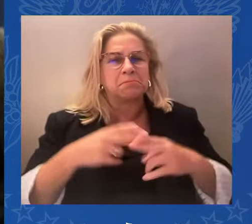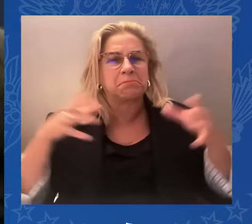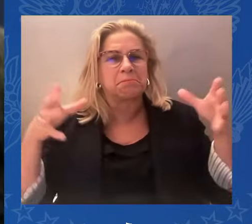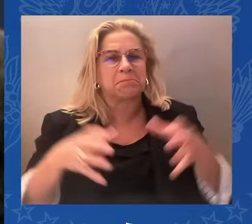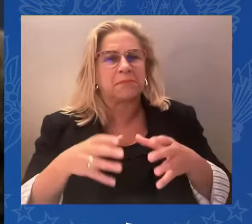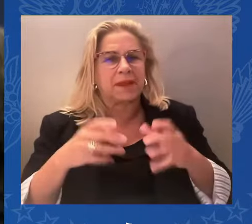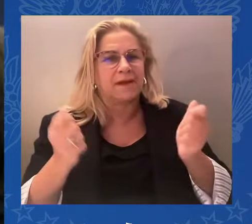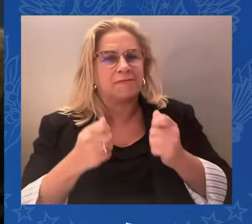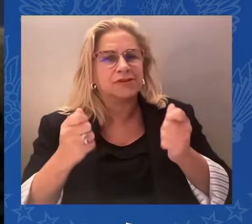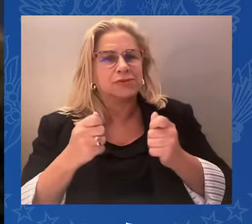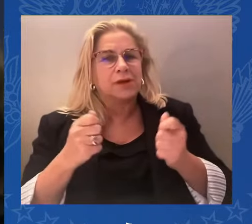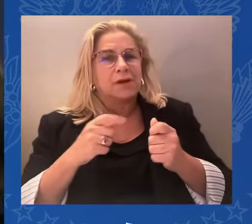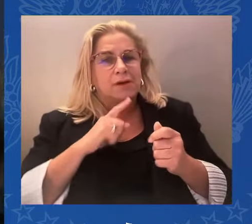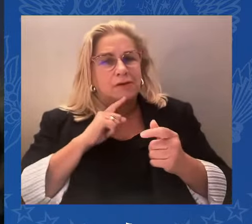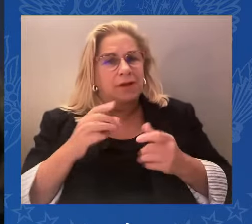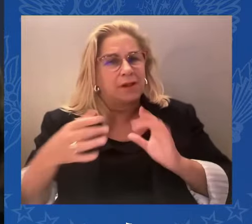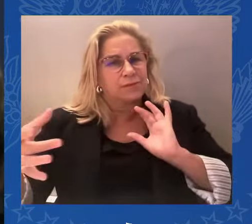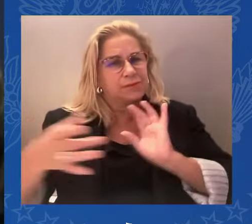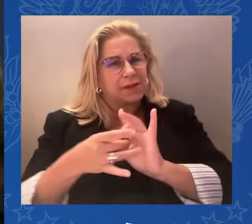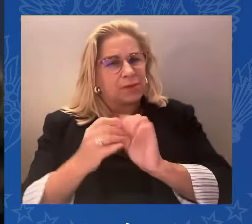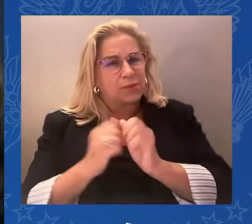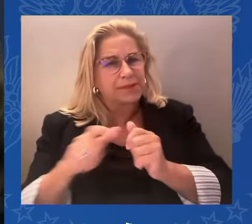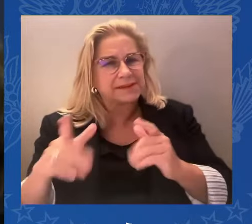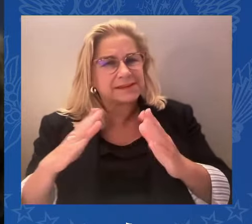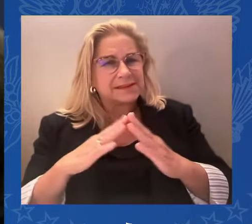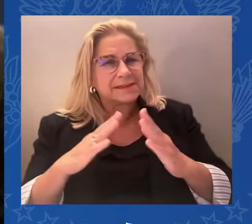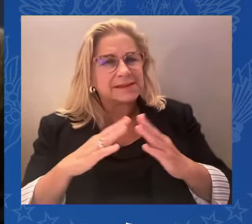your relationship with Quad also is somewhat similar.